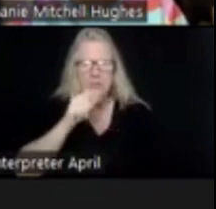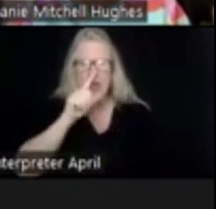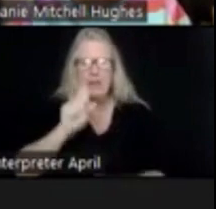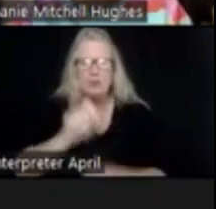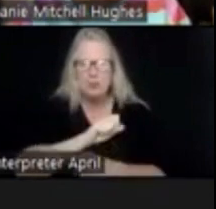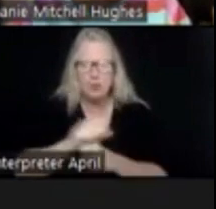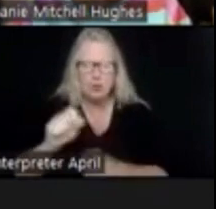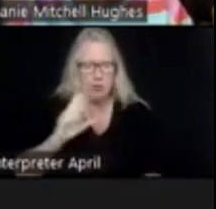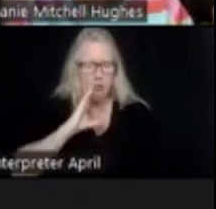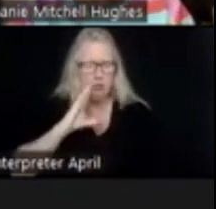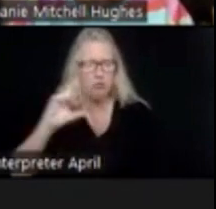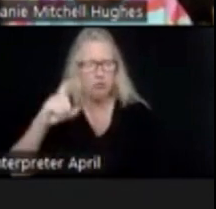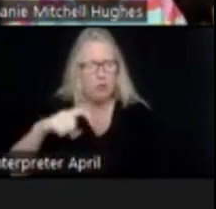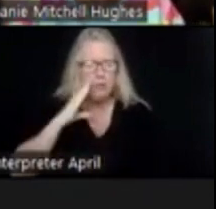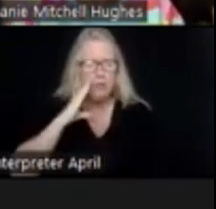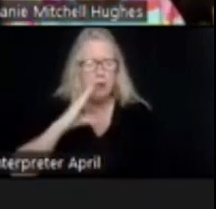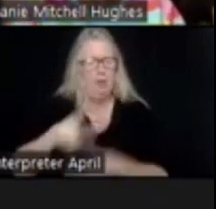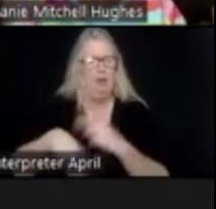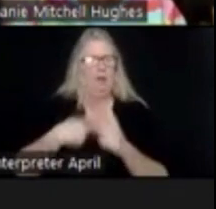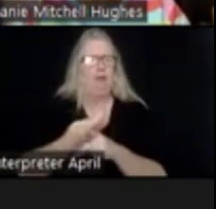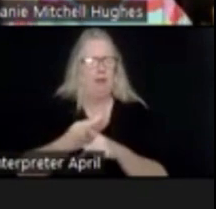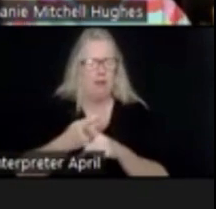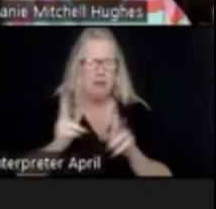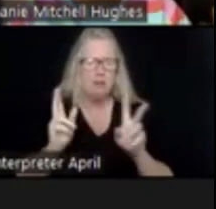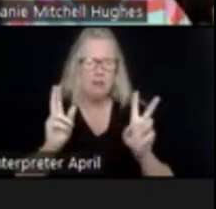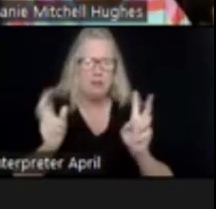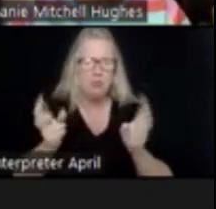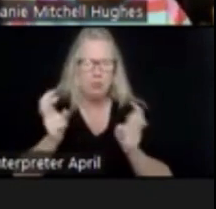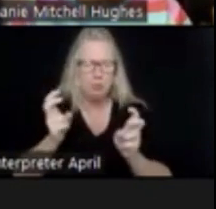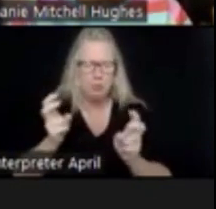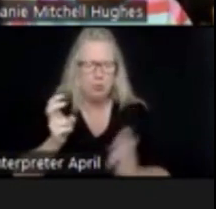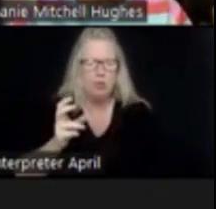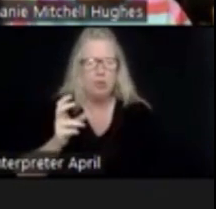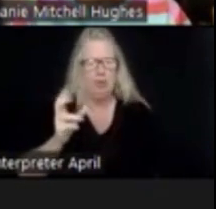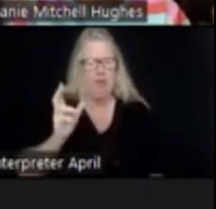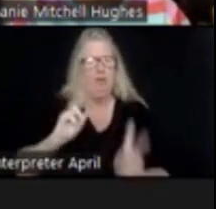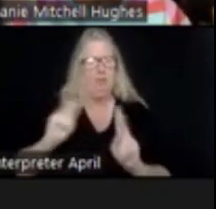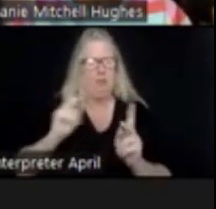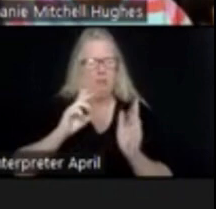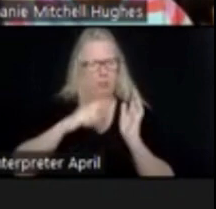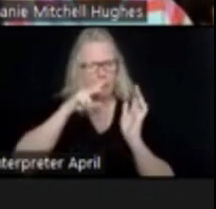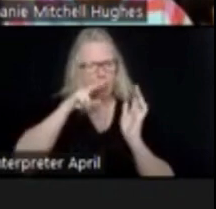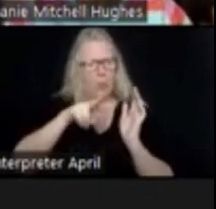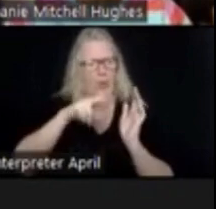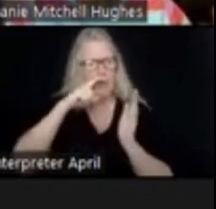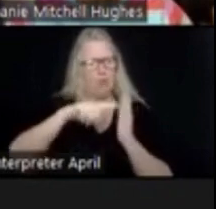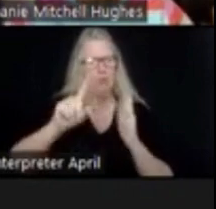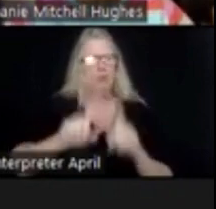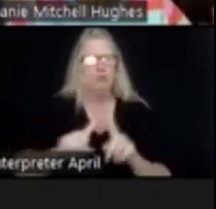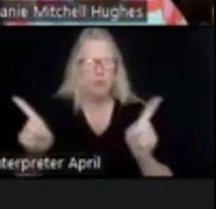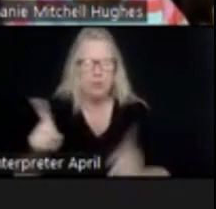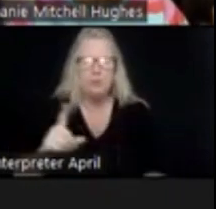SO THERE IS THAT ISSUE FOR PEOPLE WHO LOOK AT THE RESEARCH A DIFFERENT WAY.